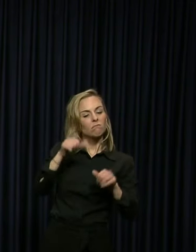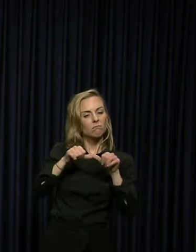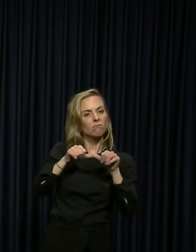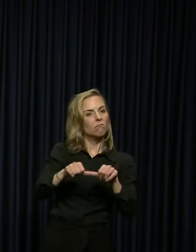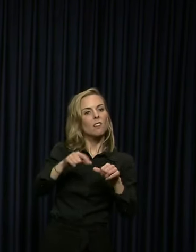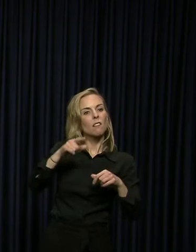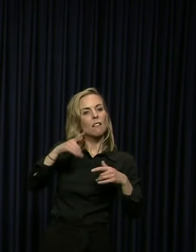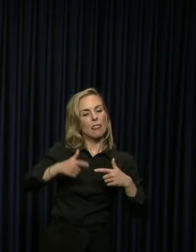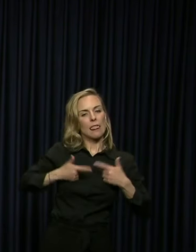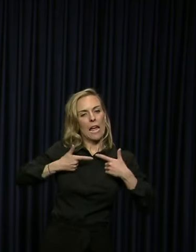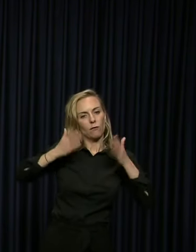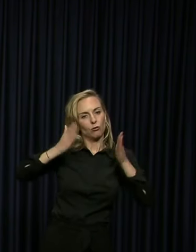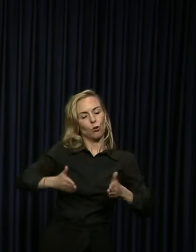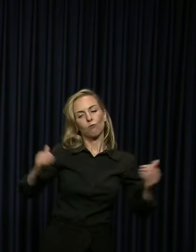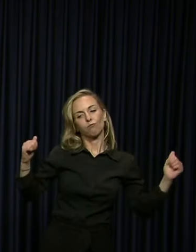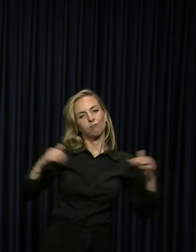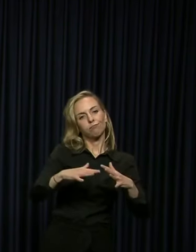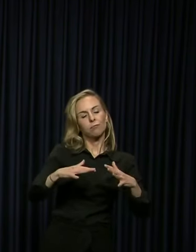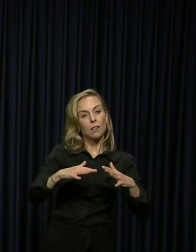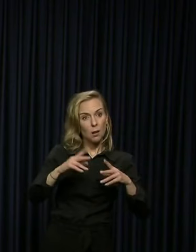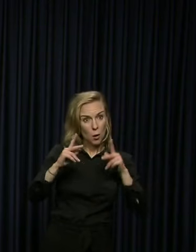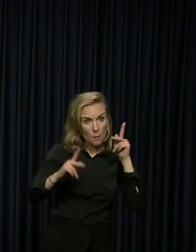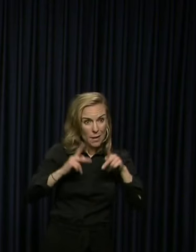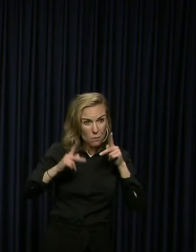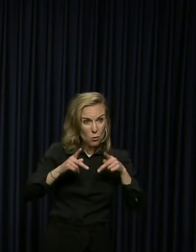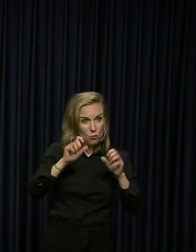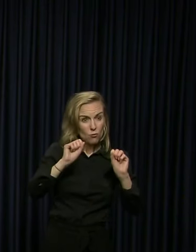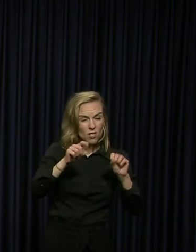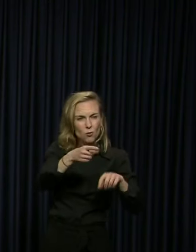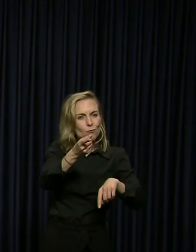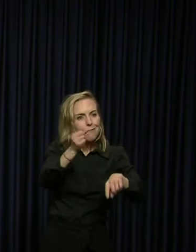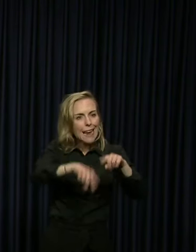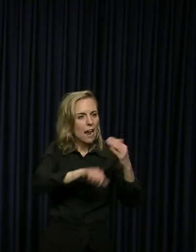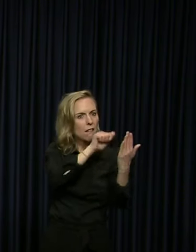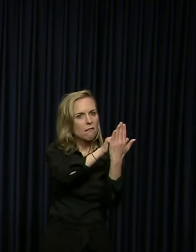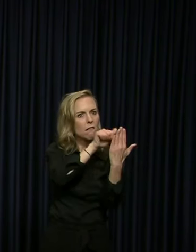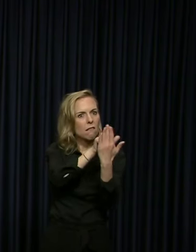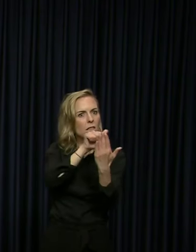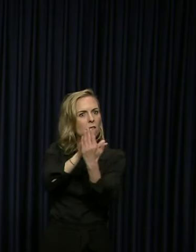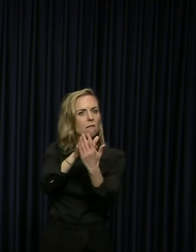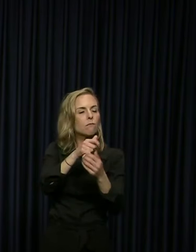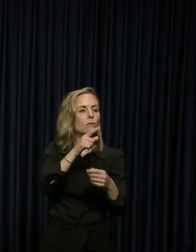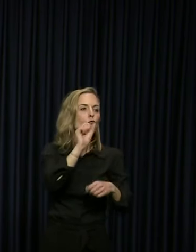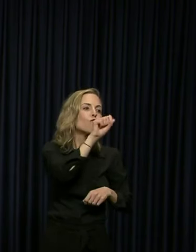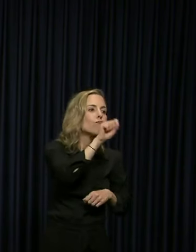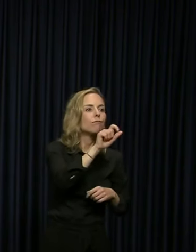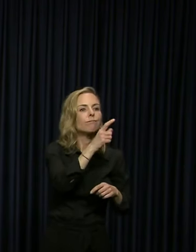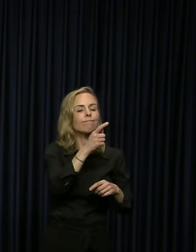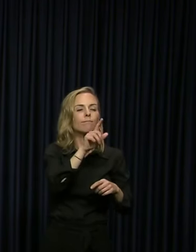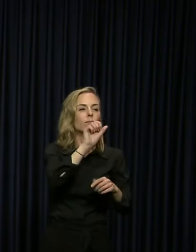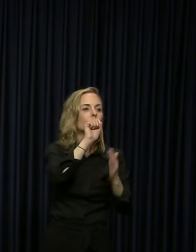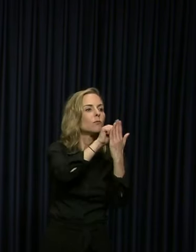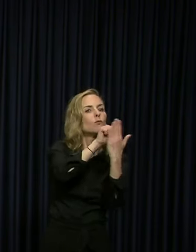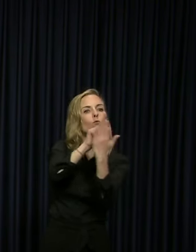OF THE LEADS AND THEY DON'T KNOW WHAT IT'S GOING TO BE.